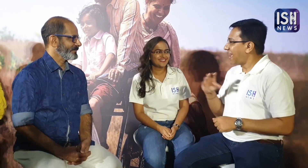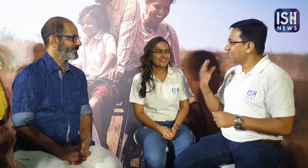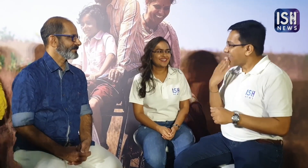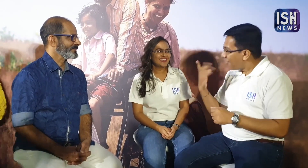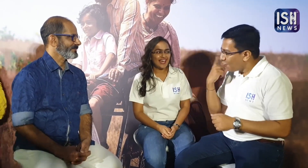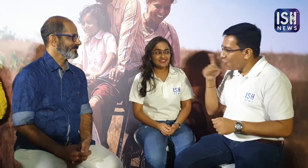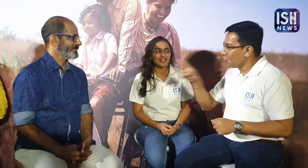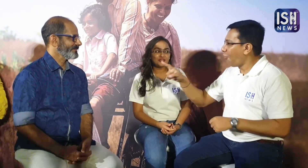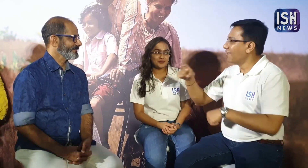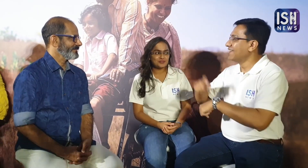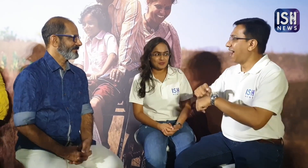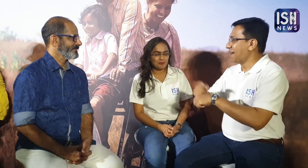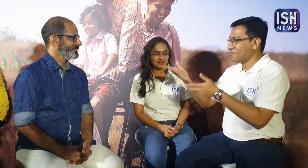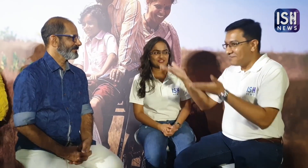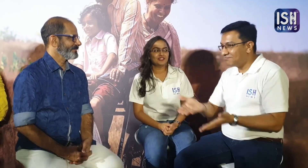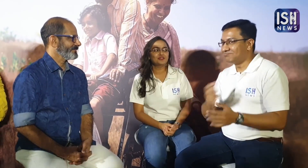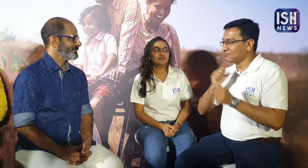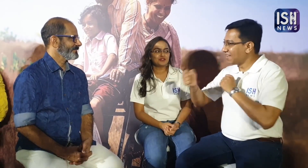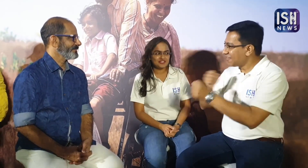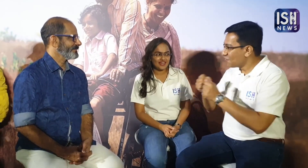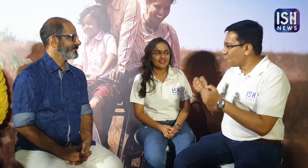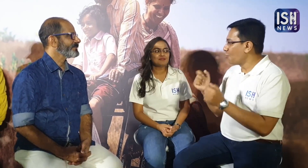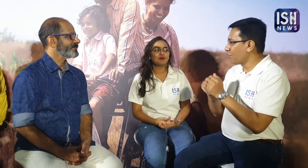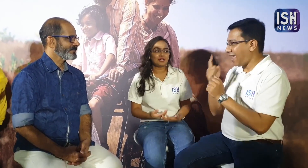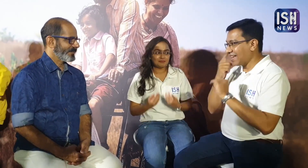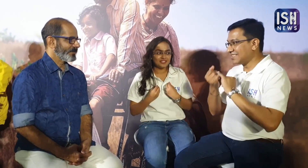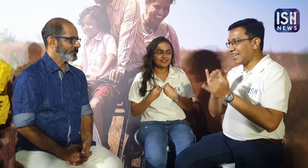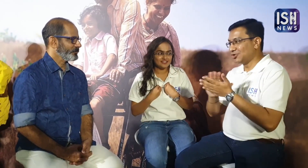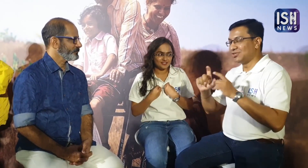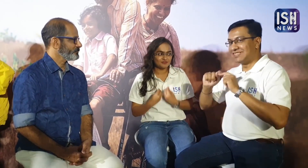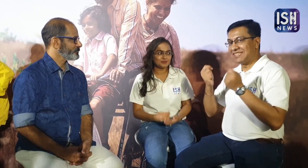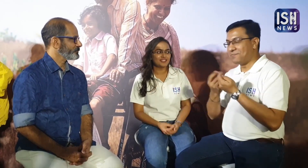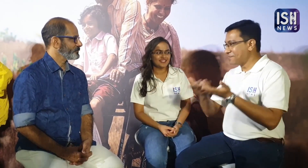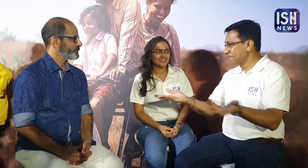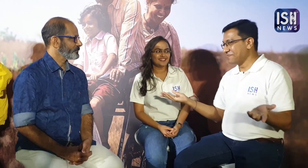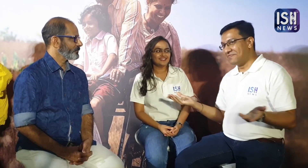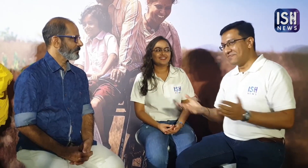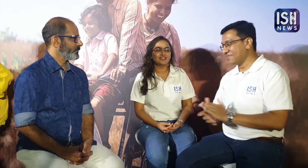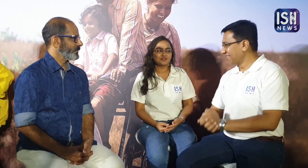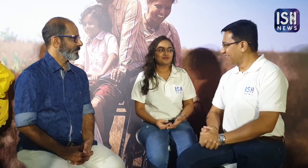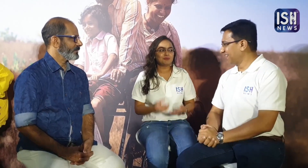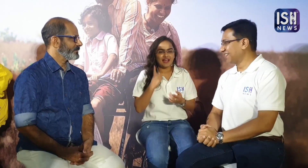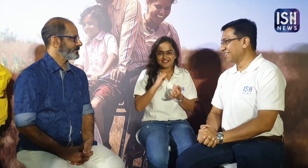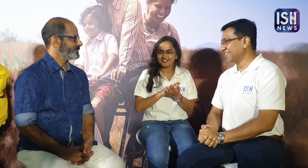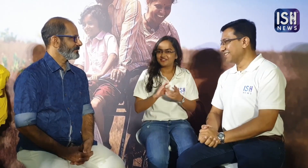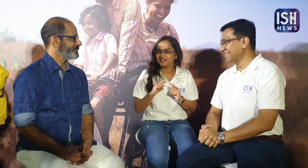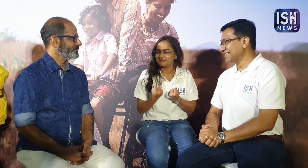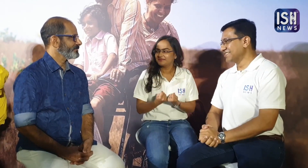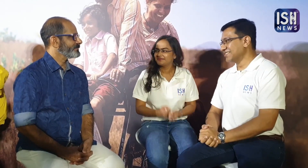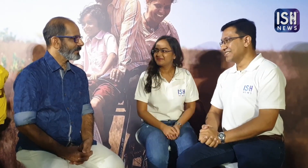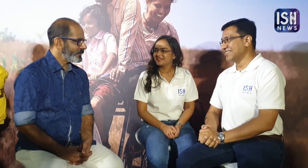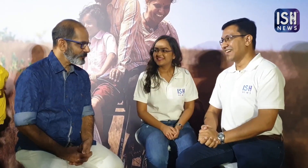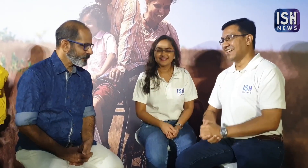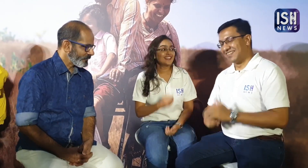Thank you so much for your time and the oppurtunity to interview you. Thank you from the entire ISH team. Thank you.